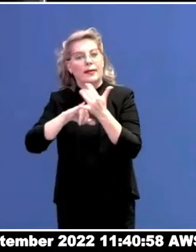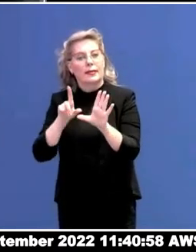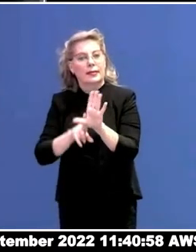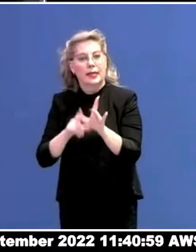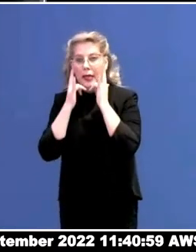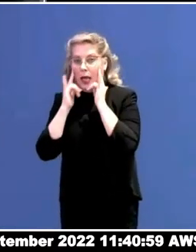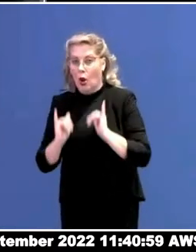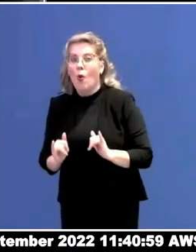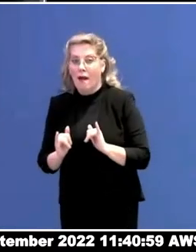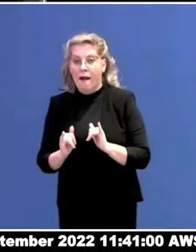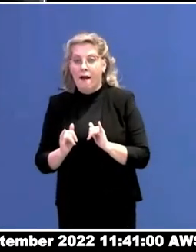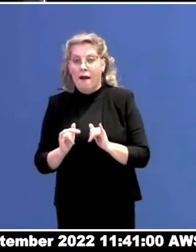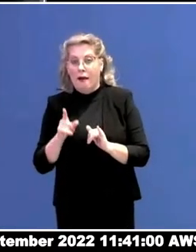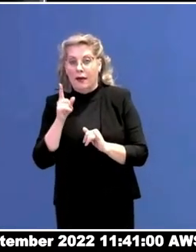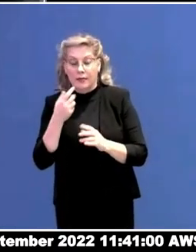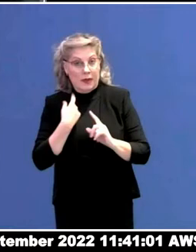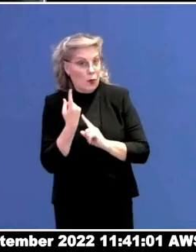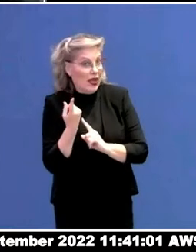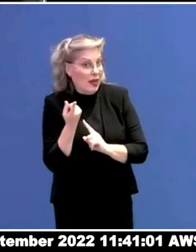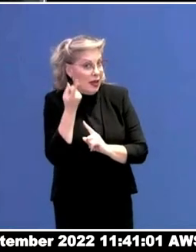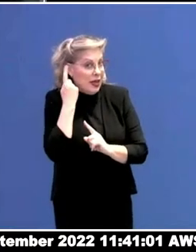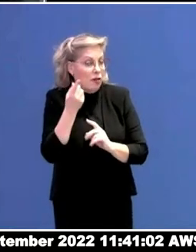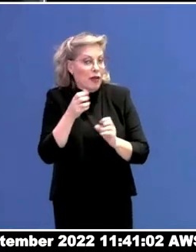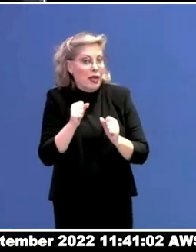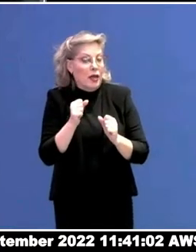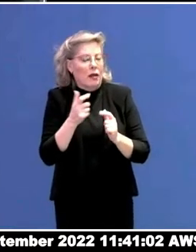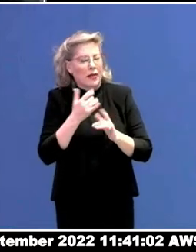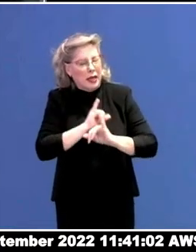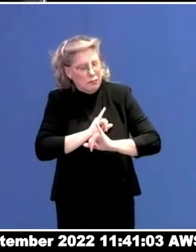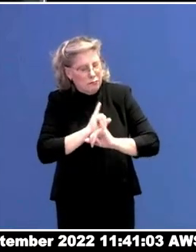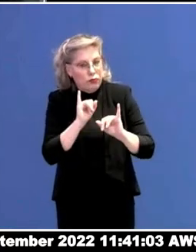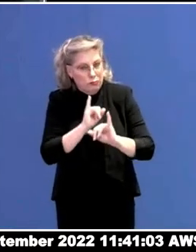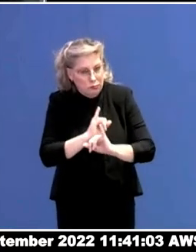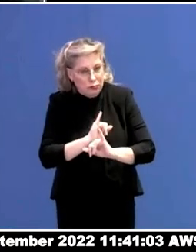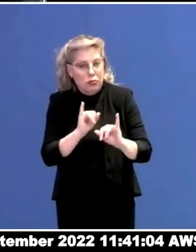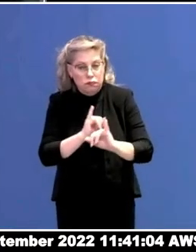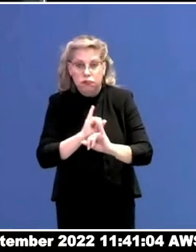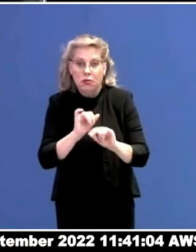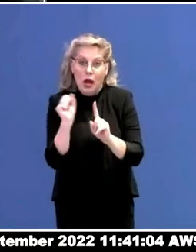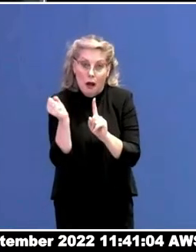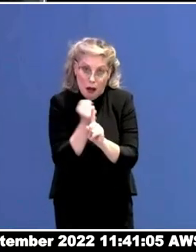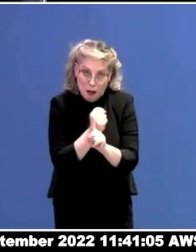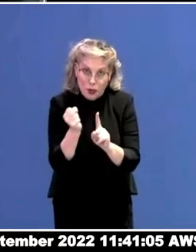details of every single abuses and atrocities that have been inflicted upon younger and older.